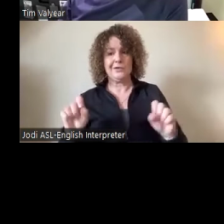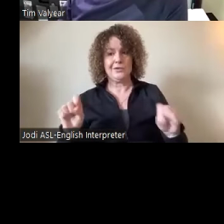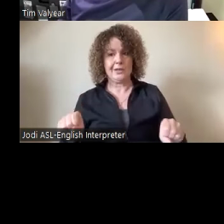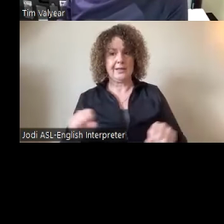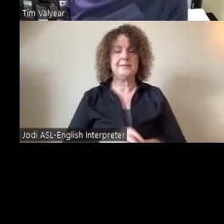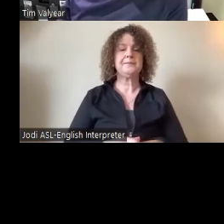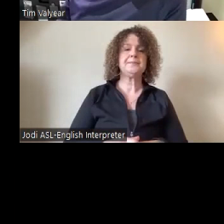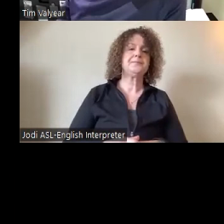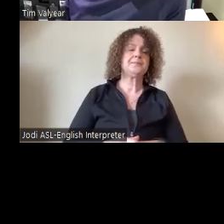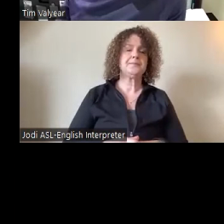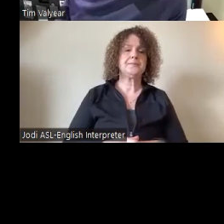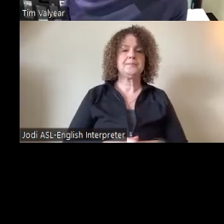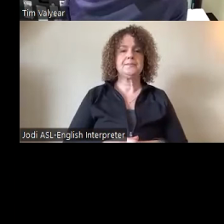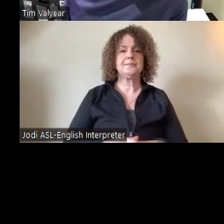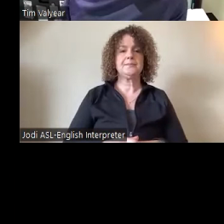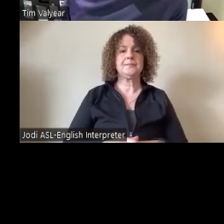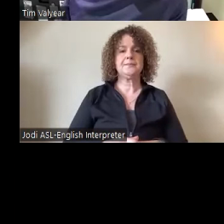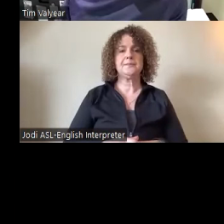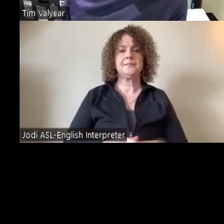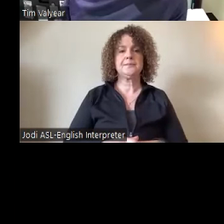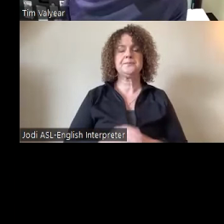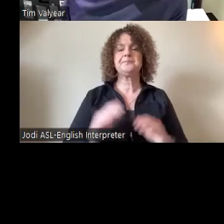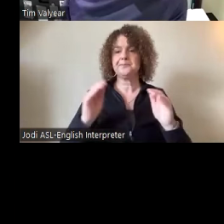you're symptomatic, be rid of the symptoms 24 hours and